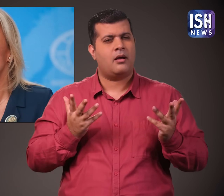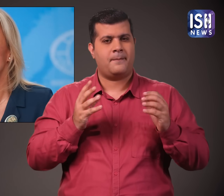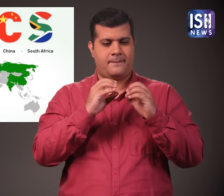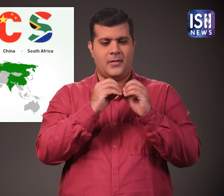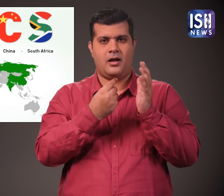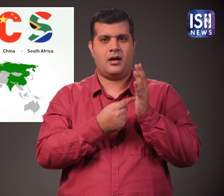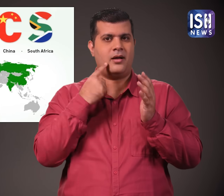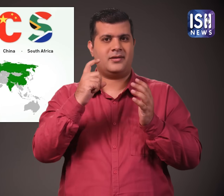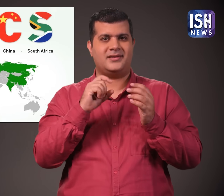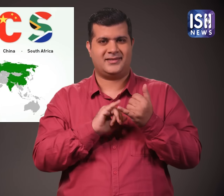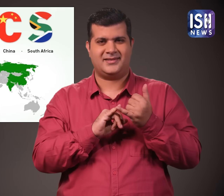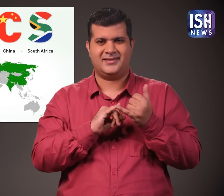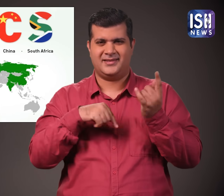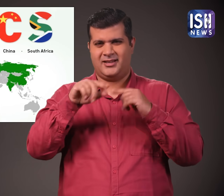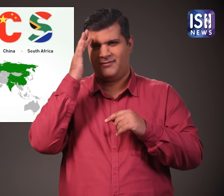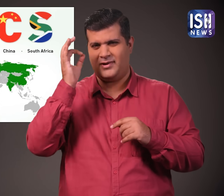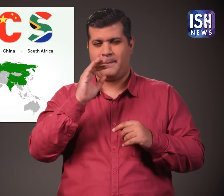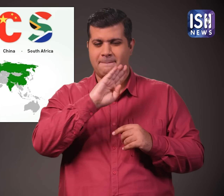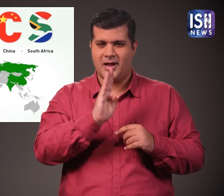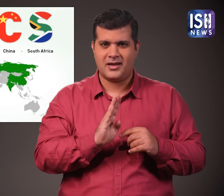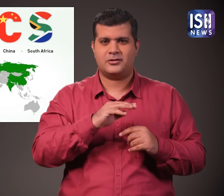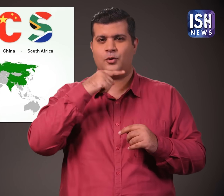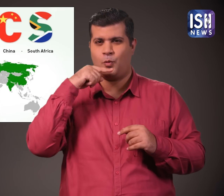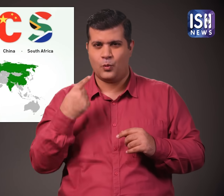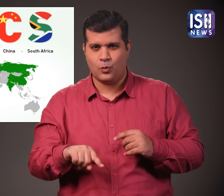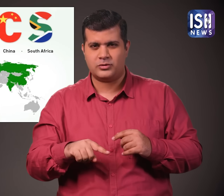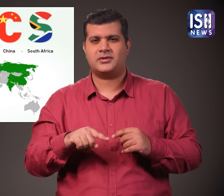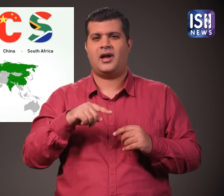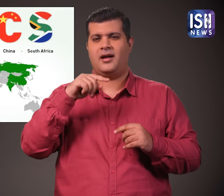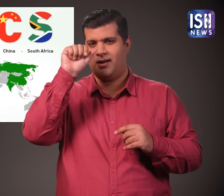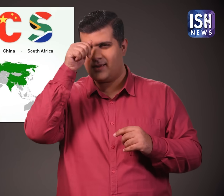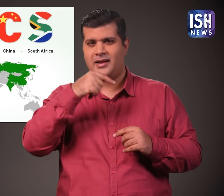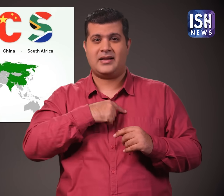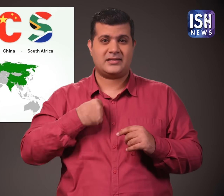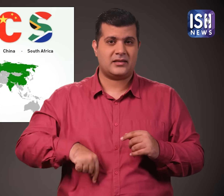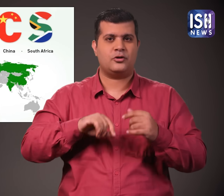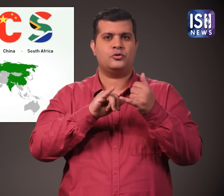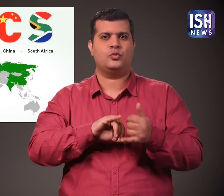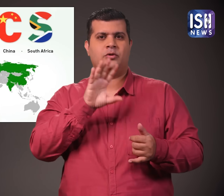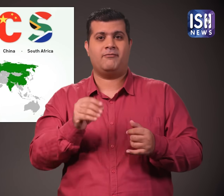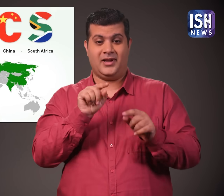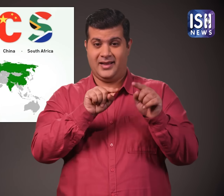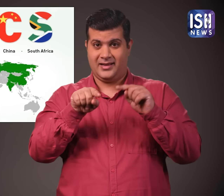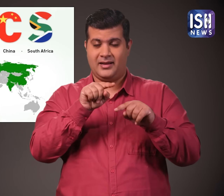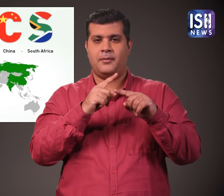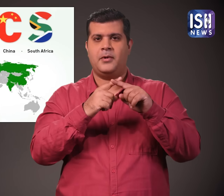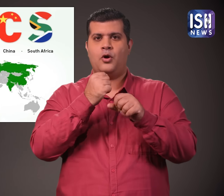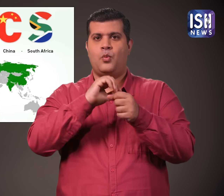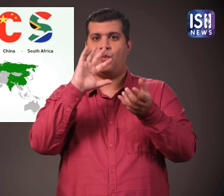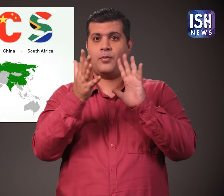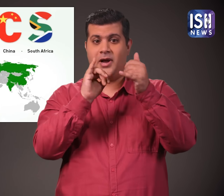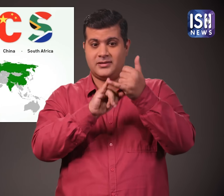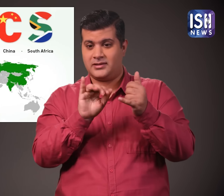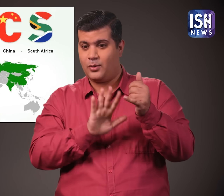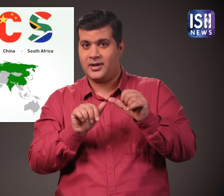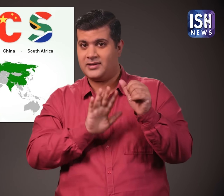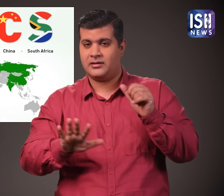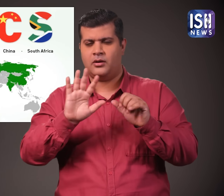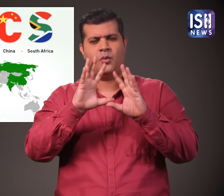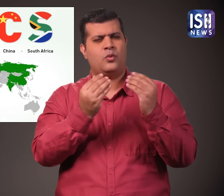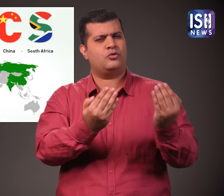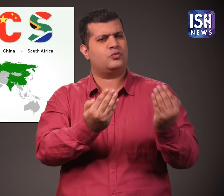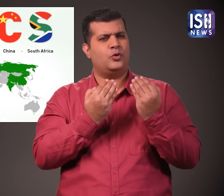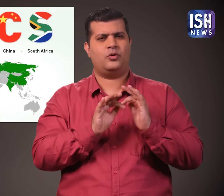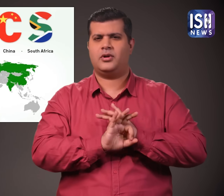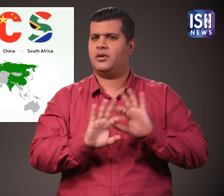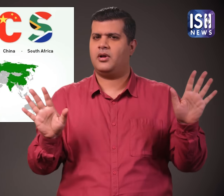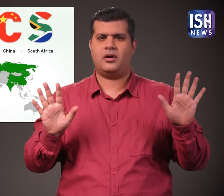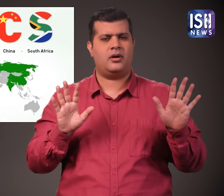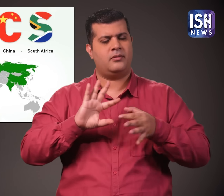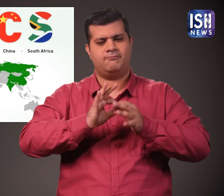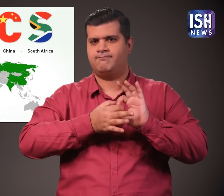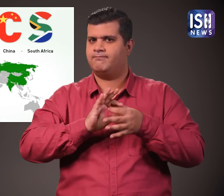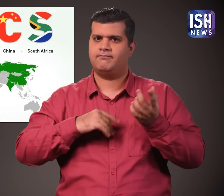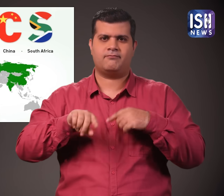from BRICS i.e Brazil, Russia, India, China, and South Africa and Global South."